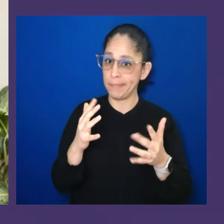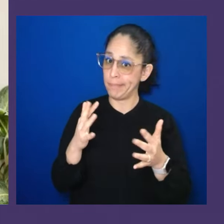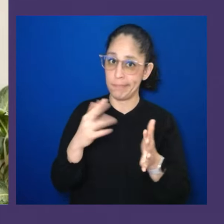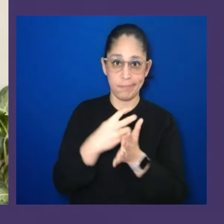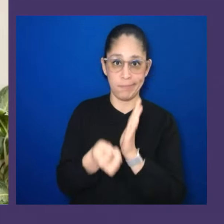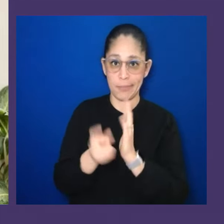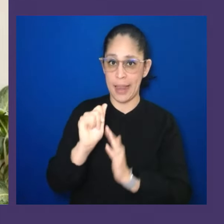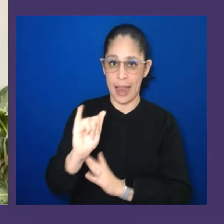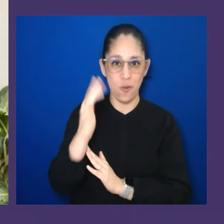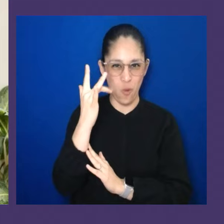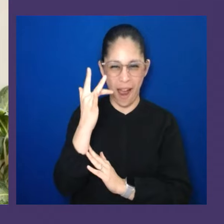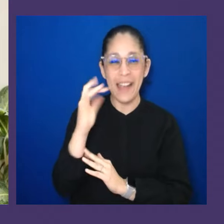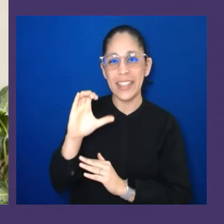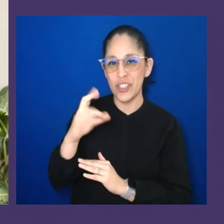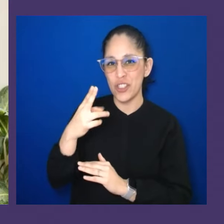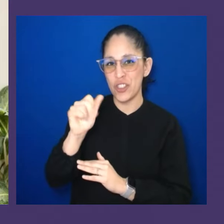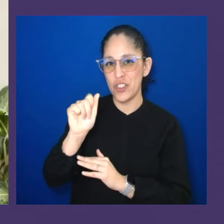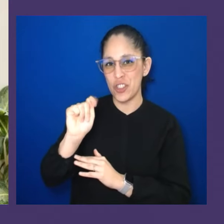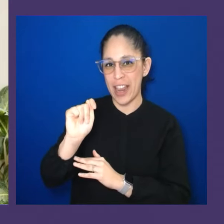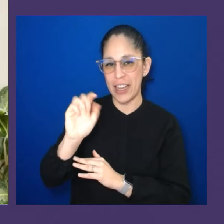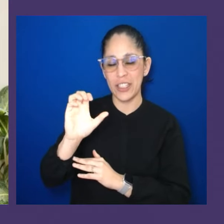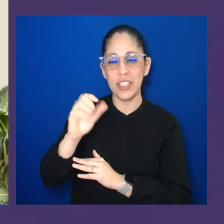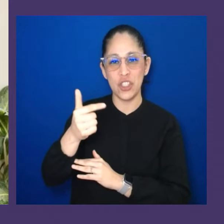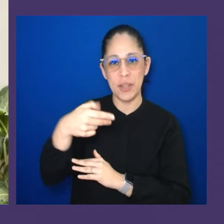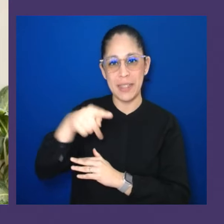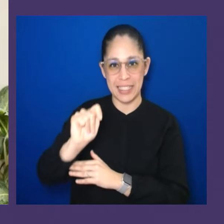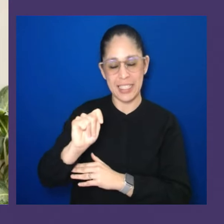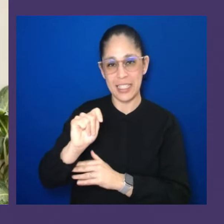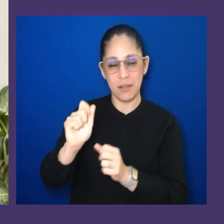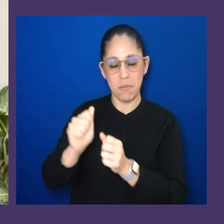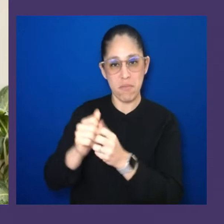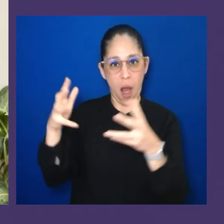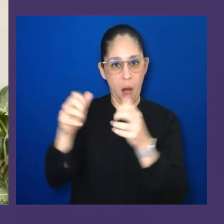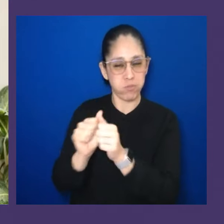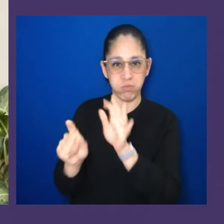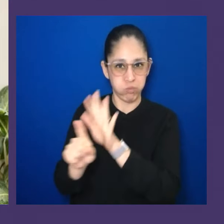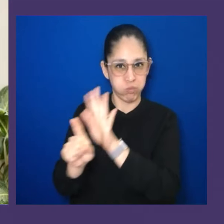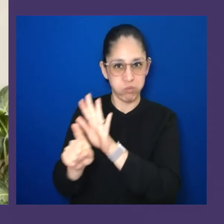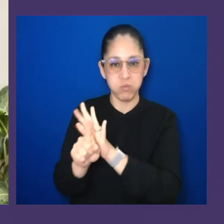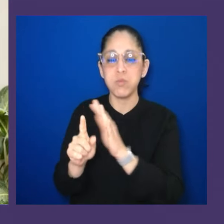Well, as you know, it's incorporated into Microsoft and Copilot now,